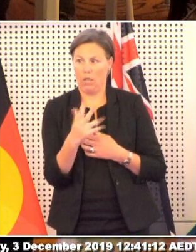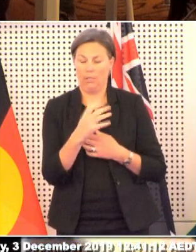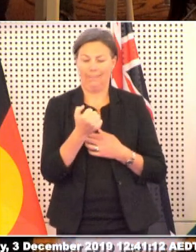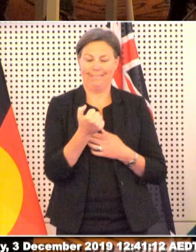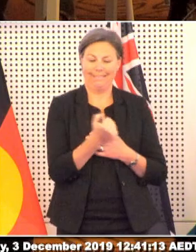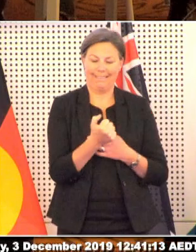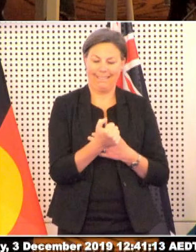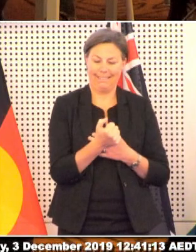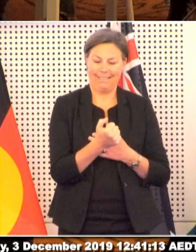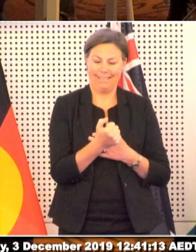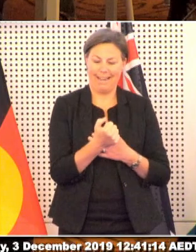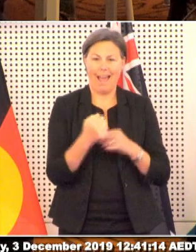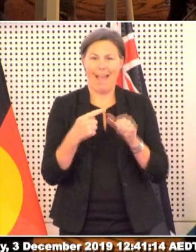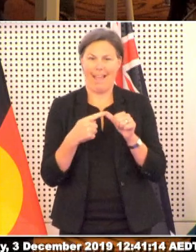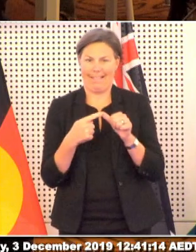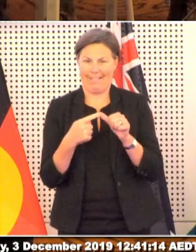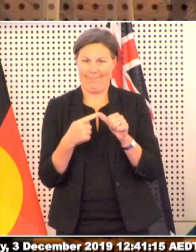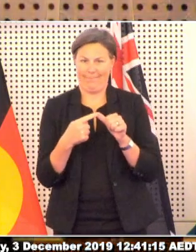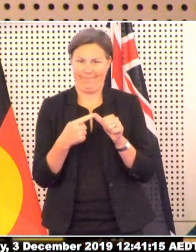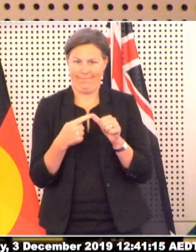16A. Yes.